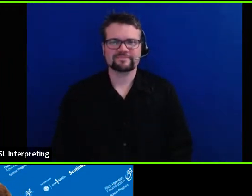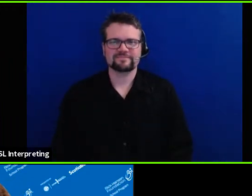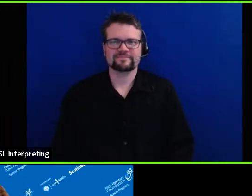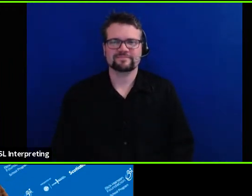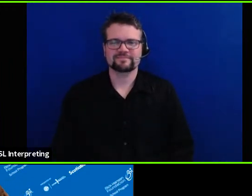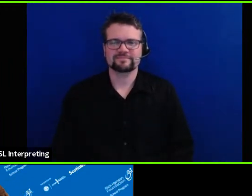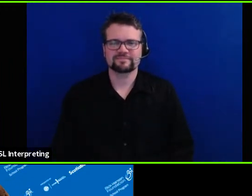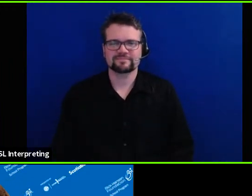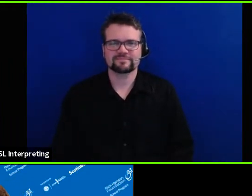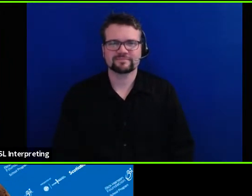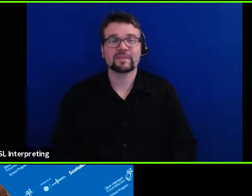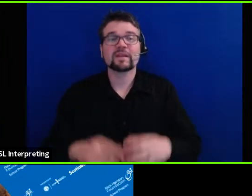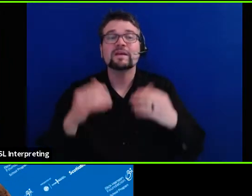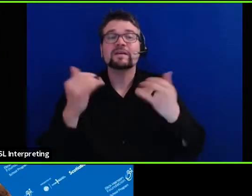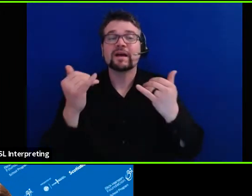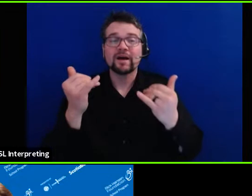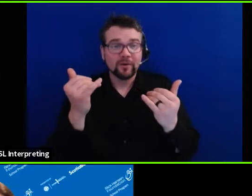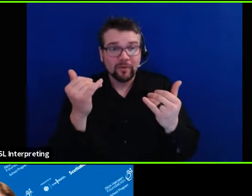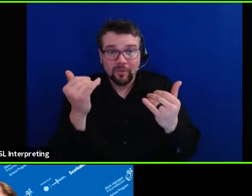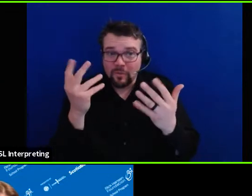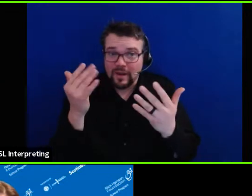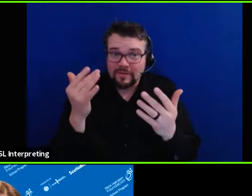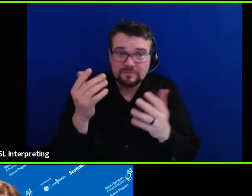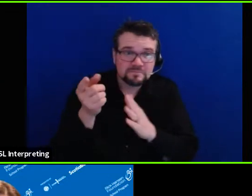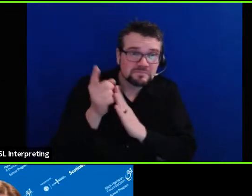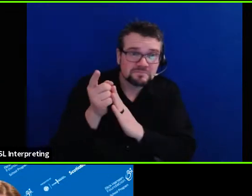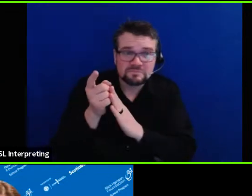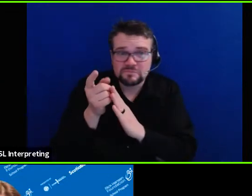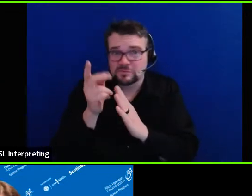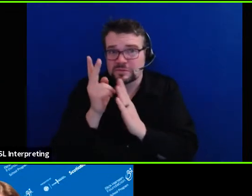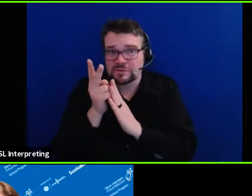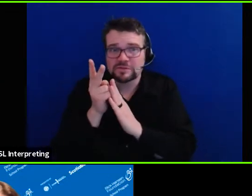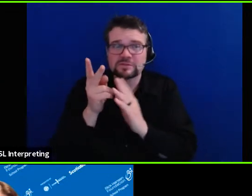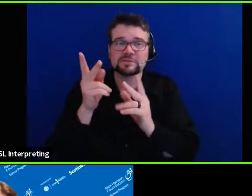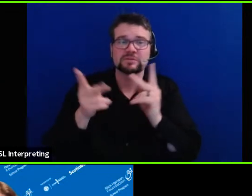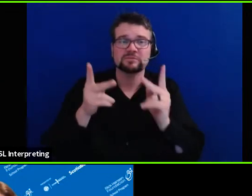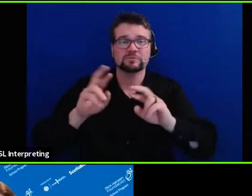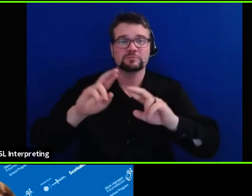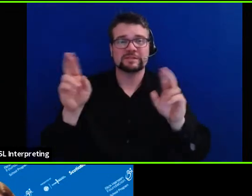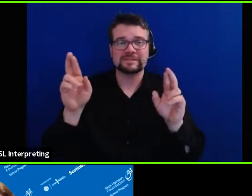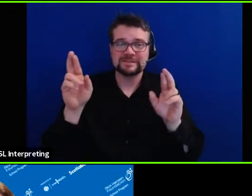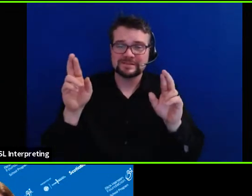WE'RE JUST WAITING ANOTHER MINUTE OR SO FOR PEOPLE TO GET LOGGED ON. TERI, HAVE YOU HAD A CHANCE TO